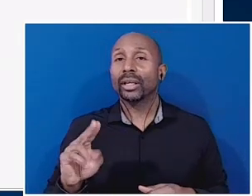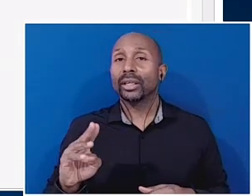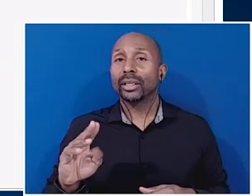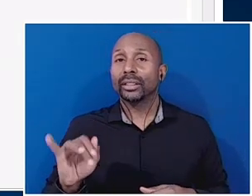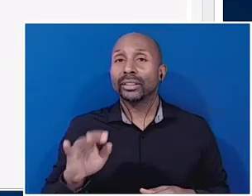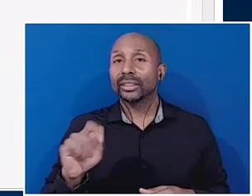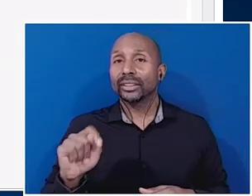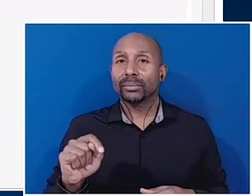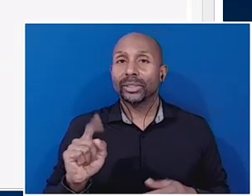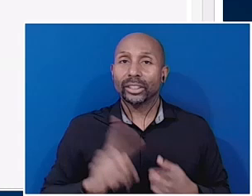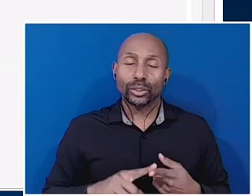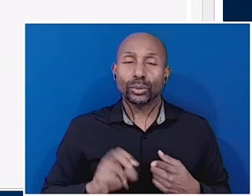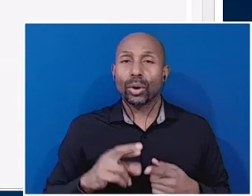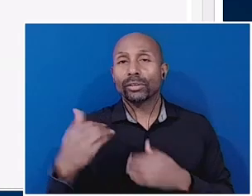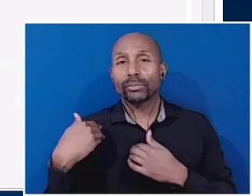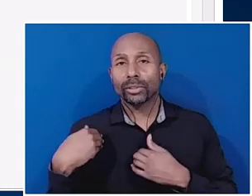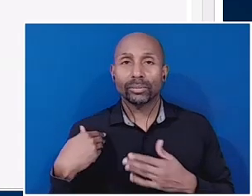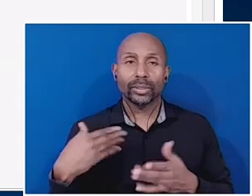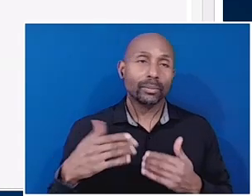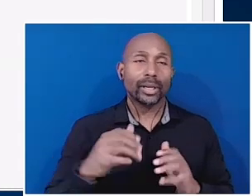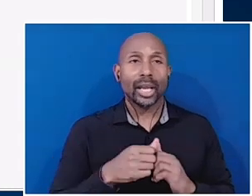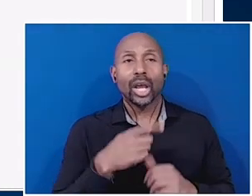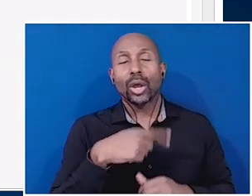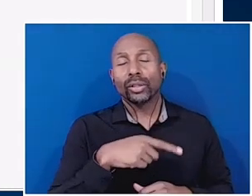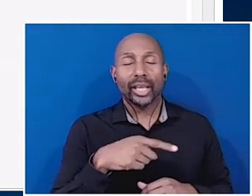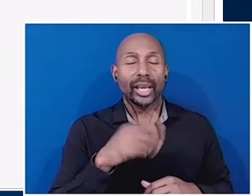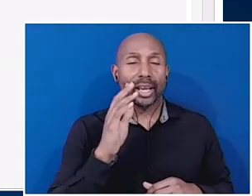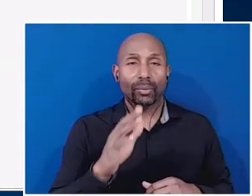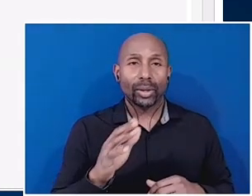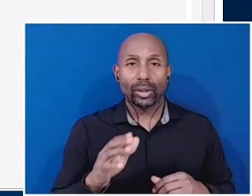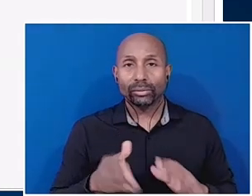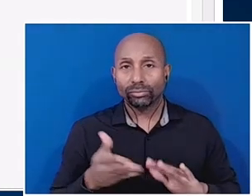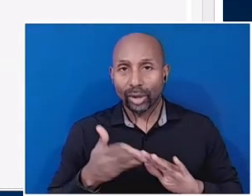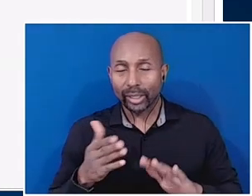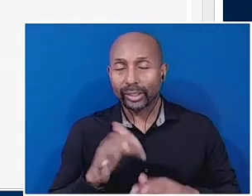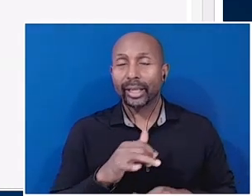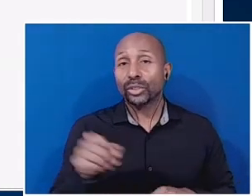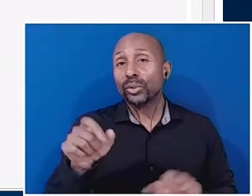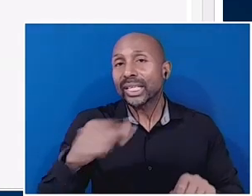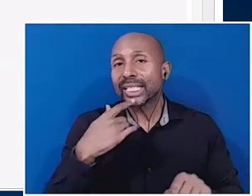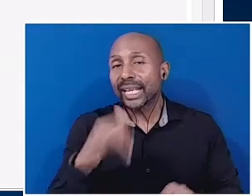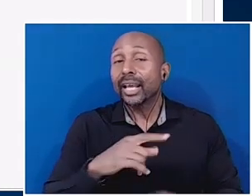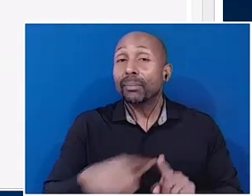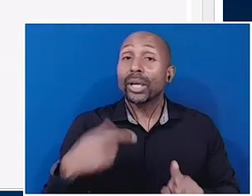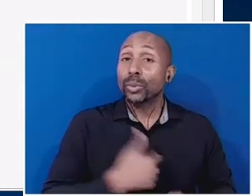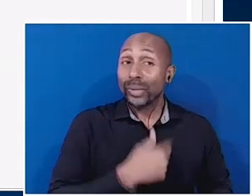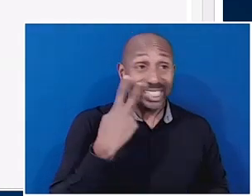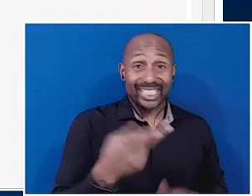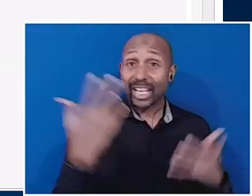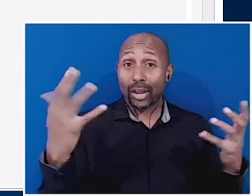That's fine. You can say that. But we see in practice that institutions are in fact assigning significant